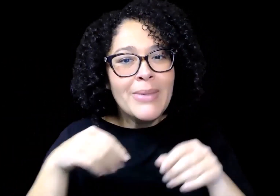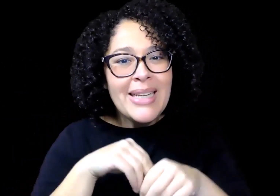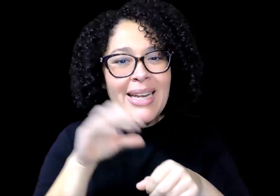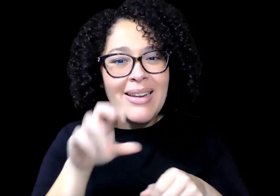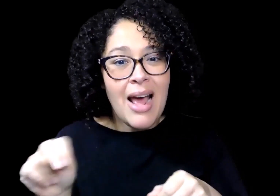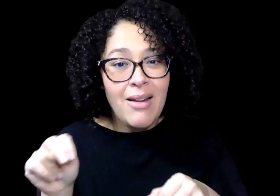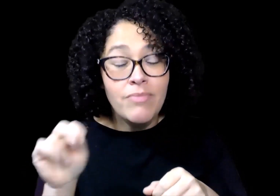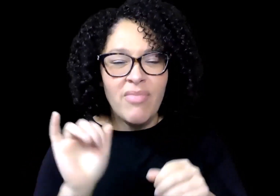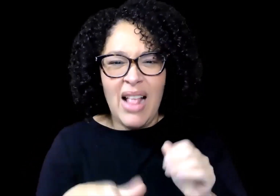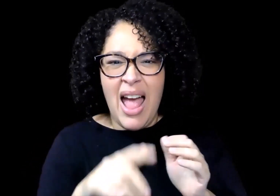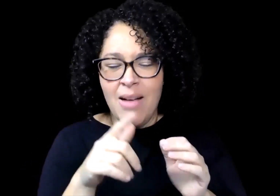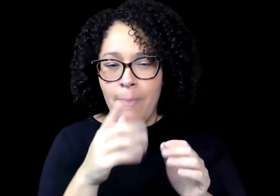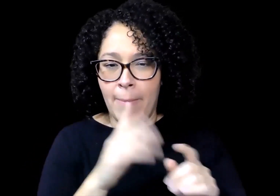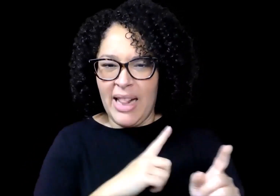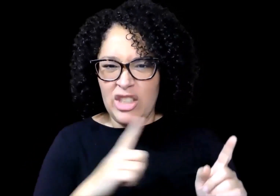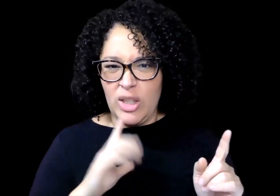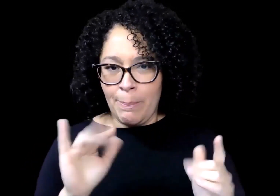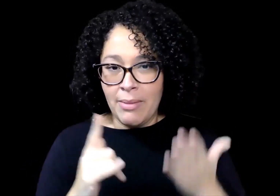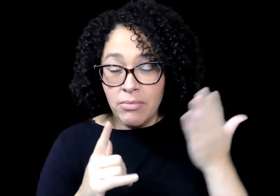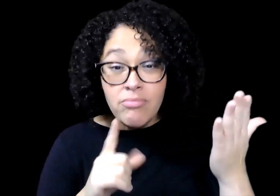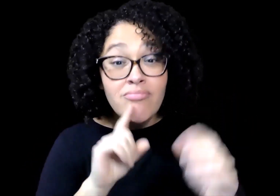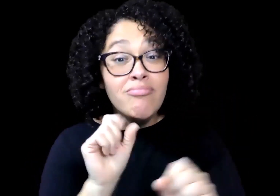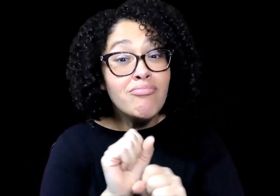people could interpret in Connecticut with a screening